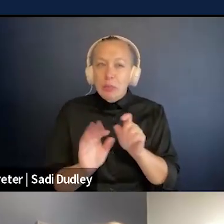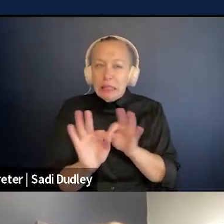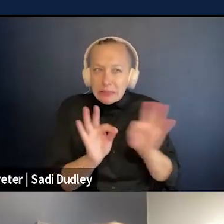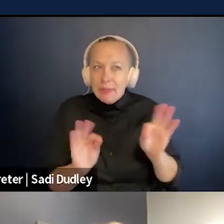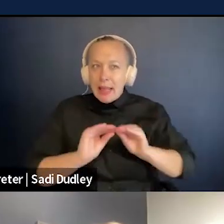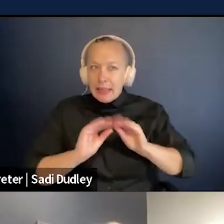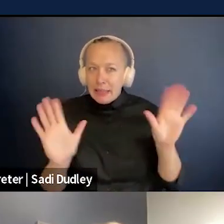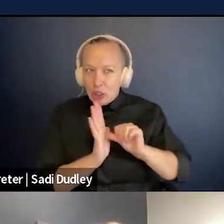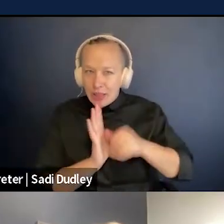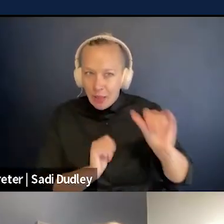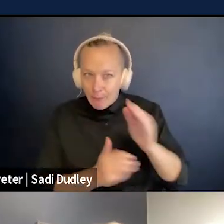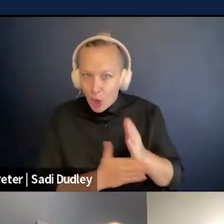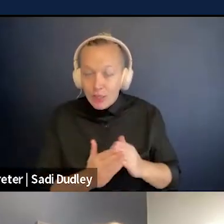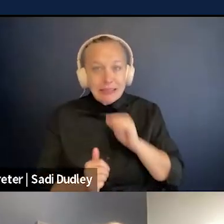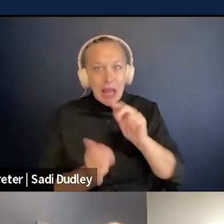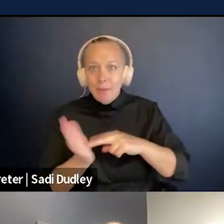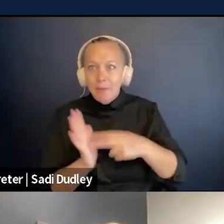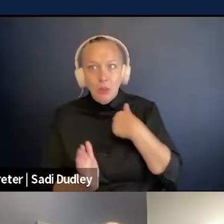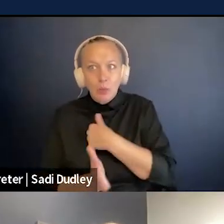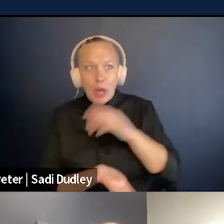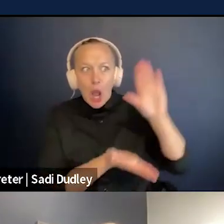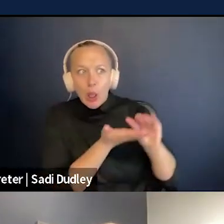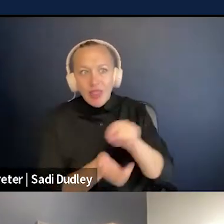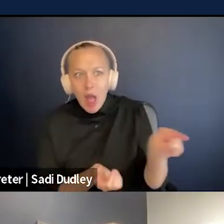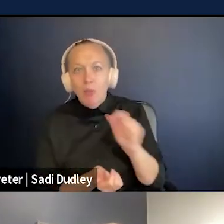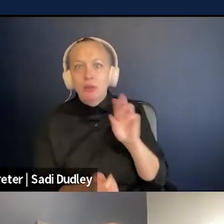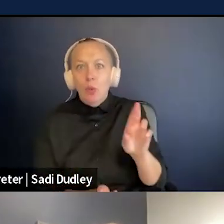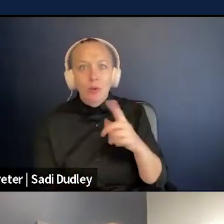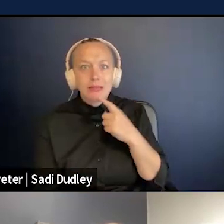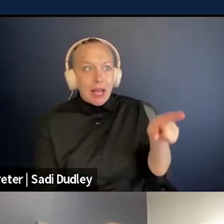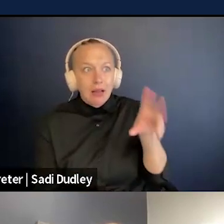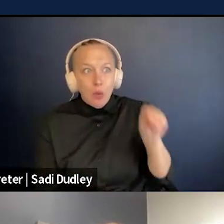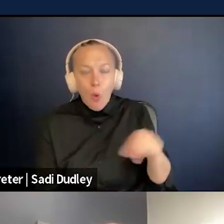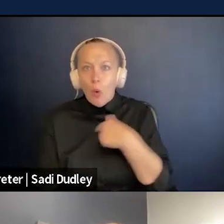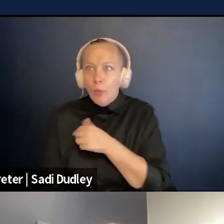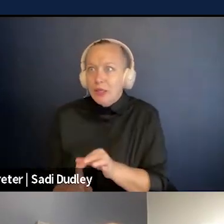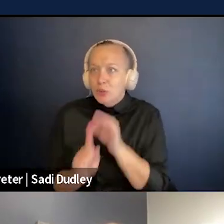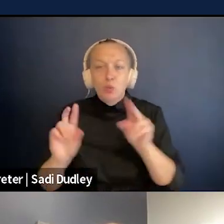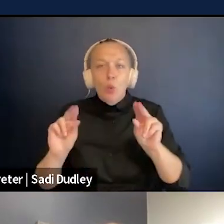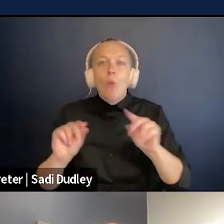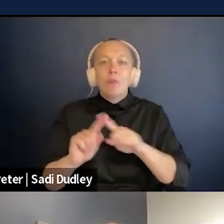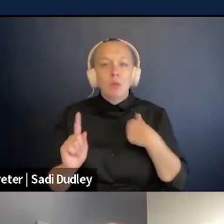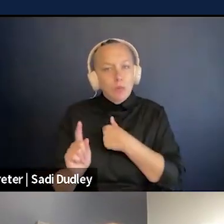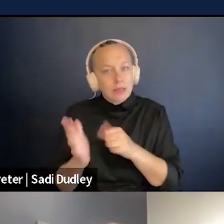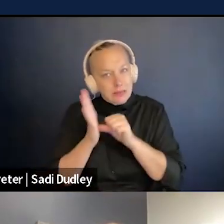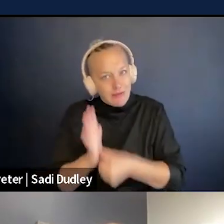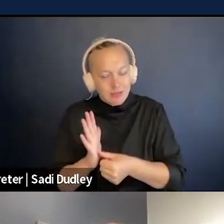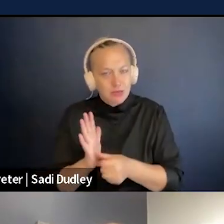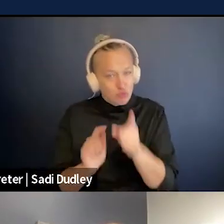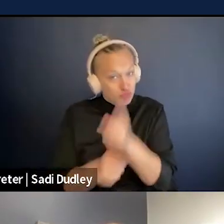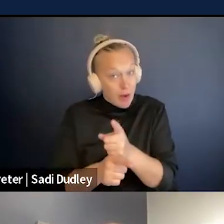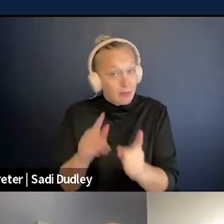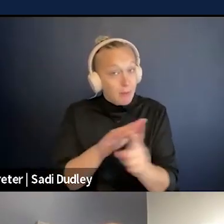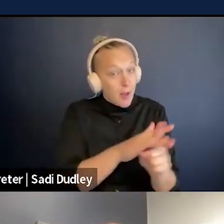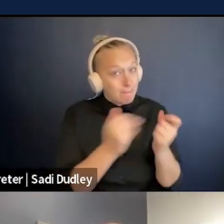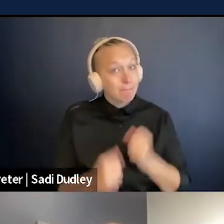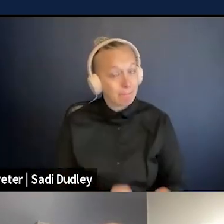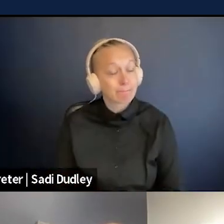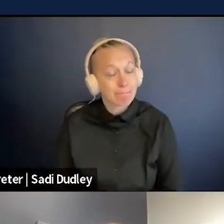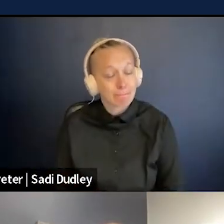Um, in different places.